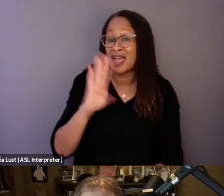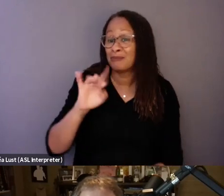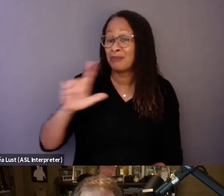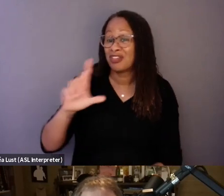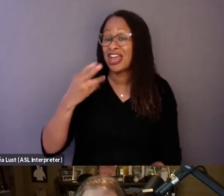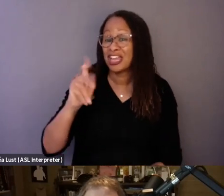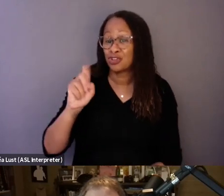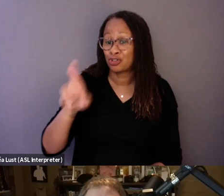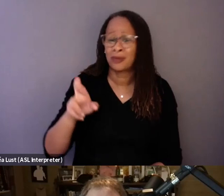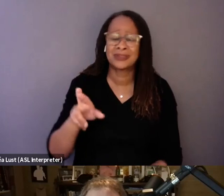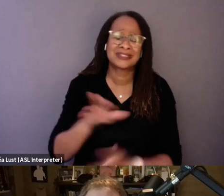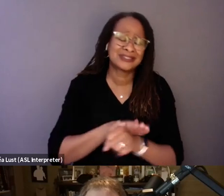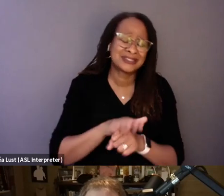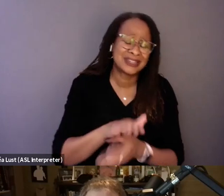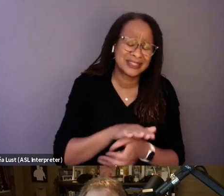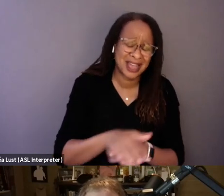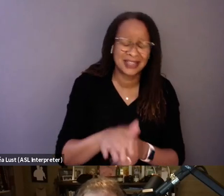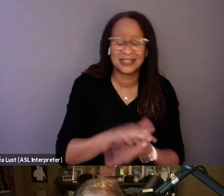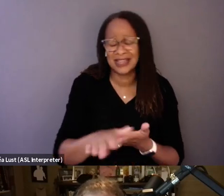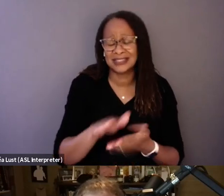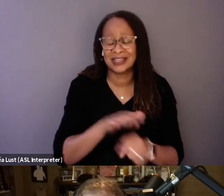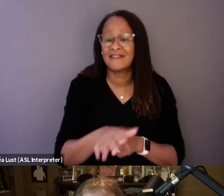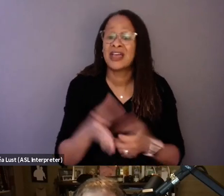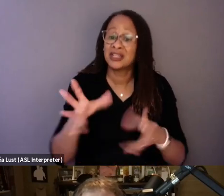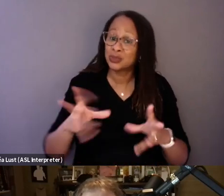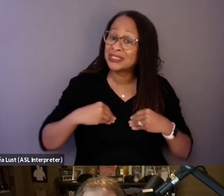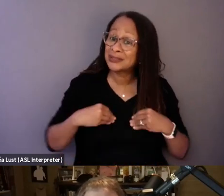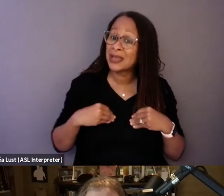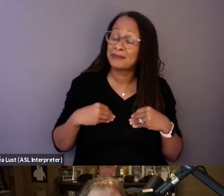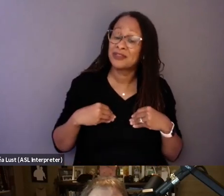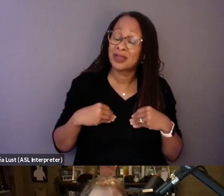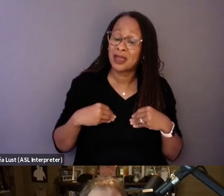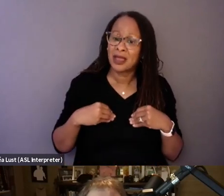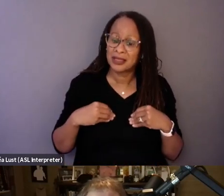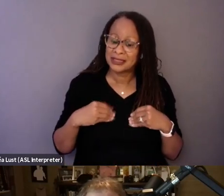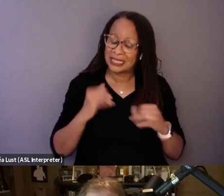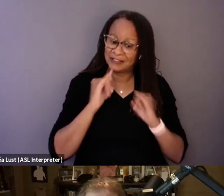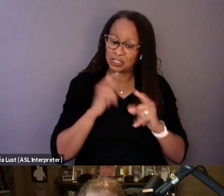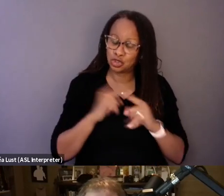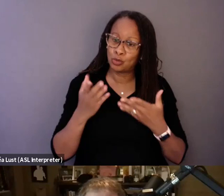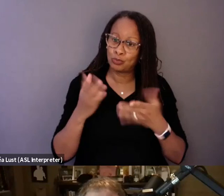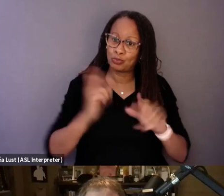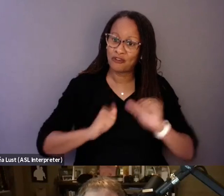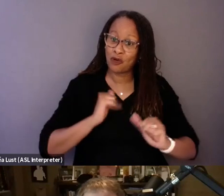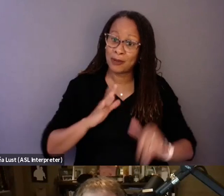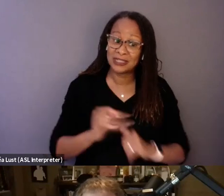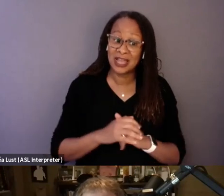to accept the invitation to perform it and he told me that on the first phone call